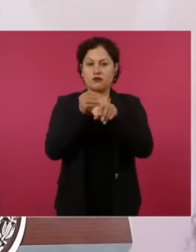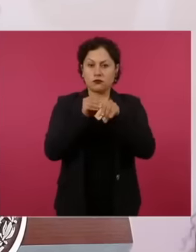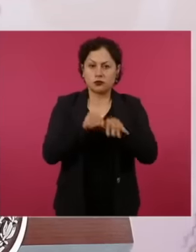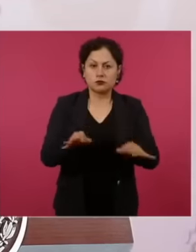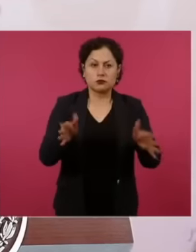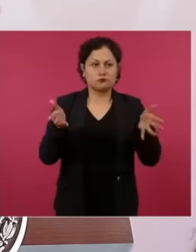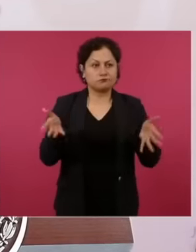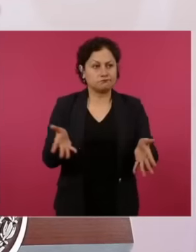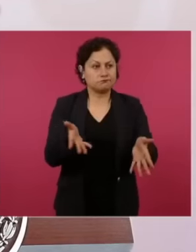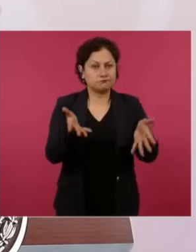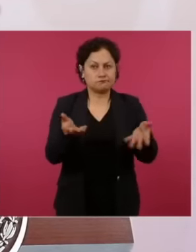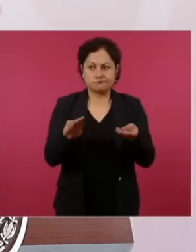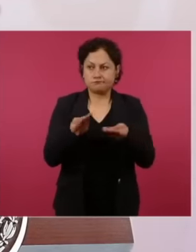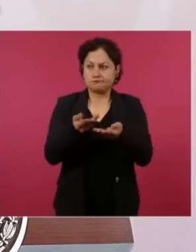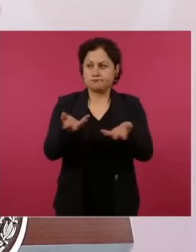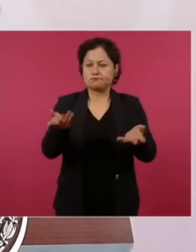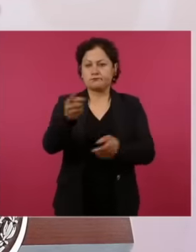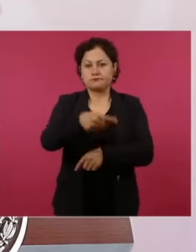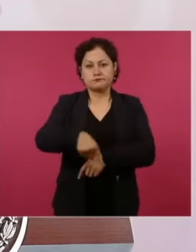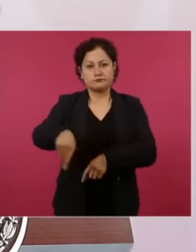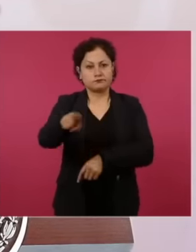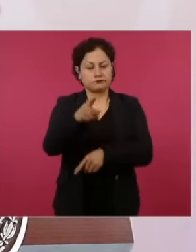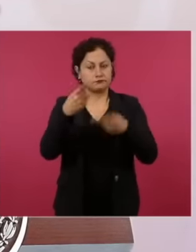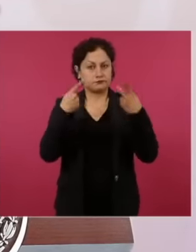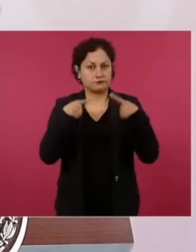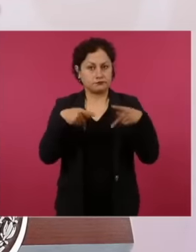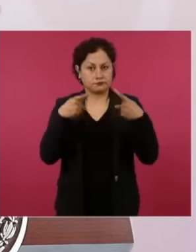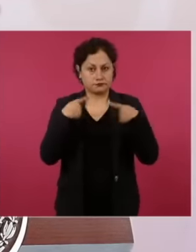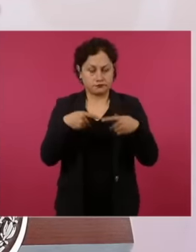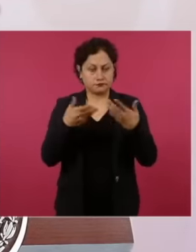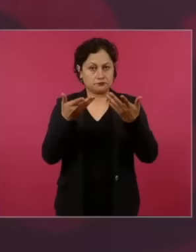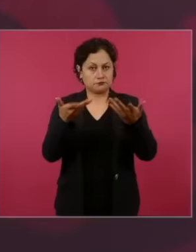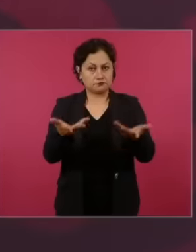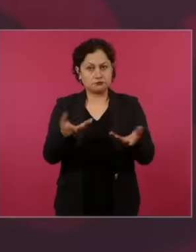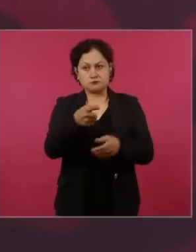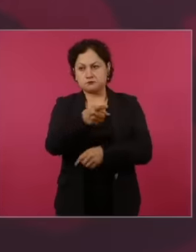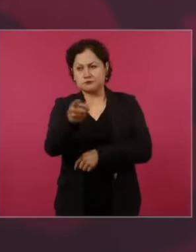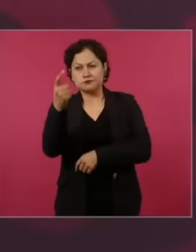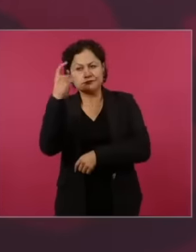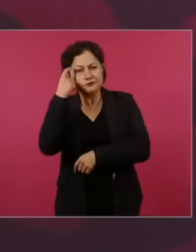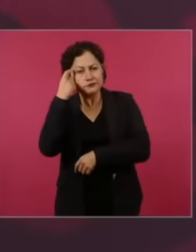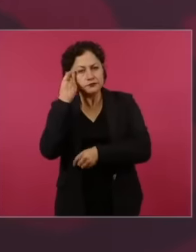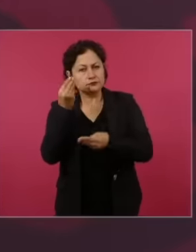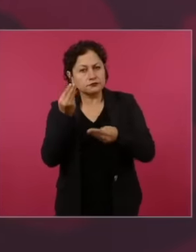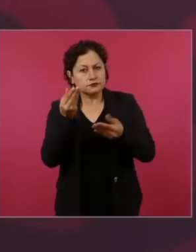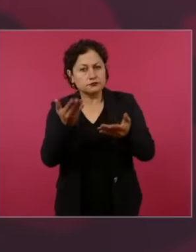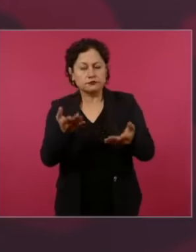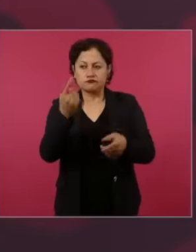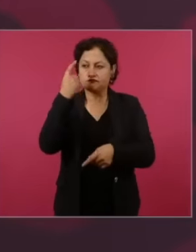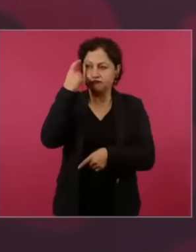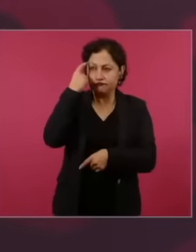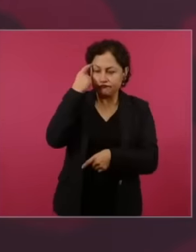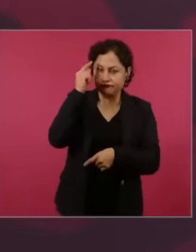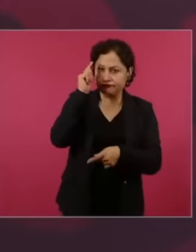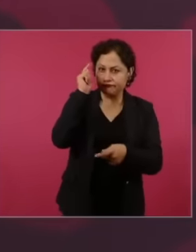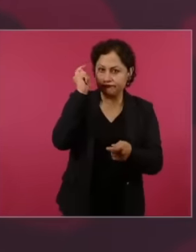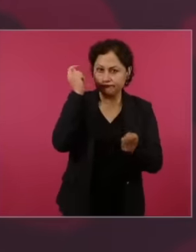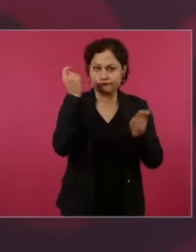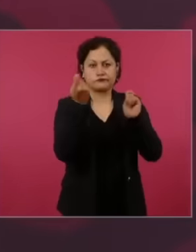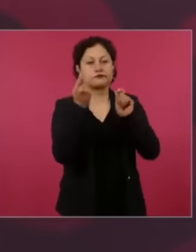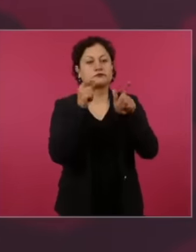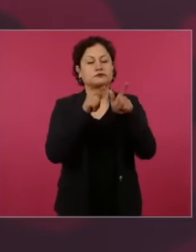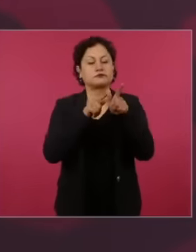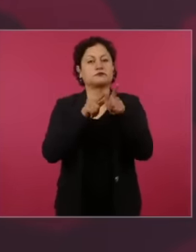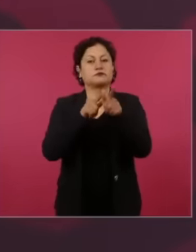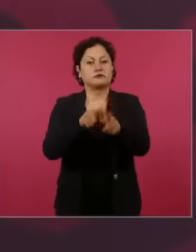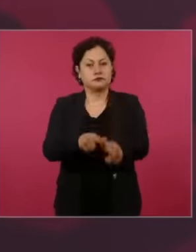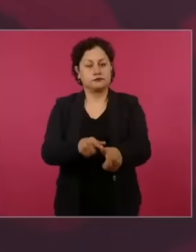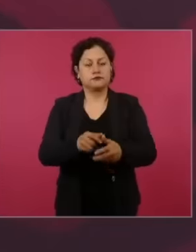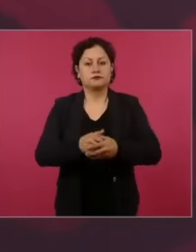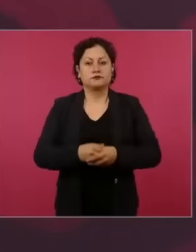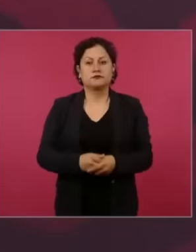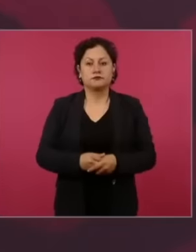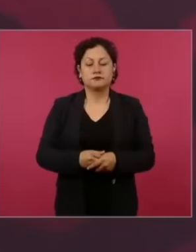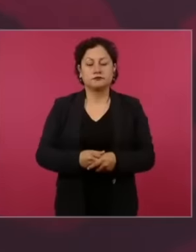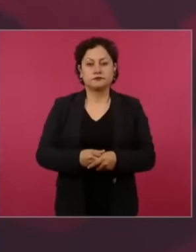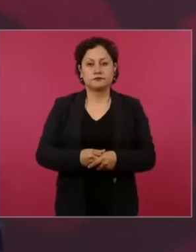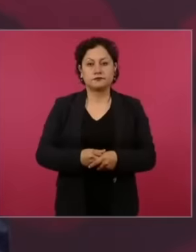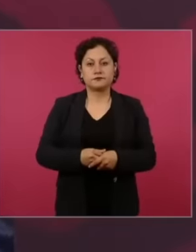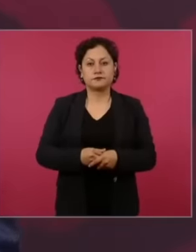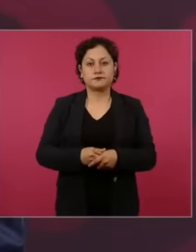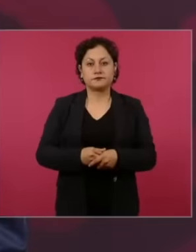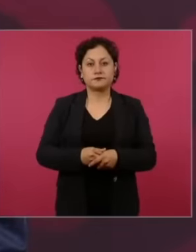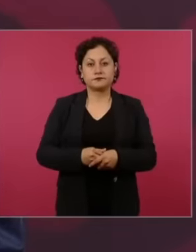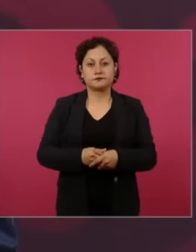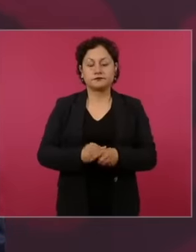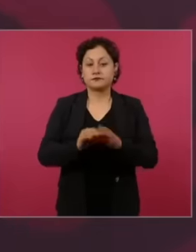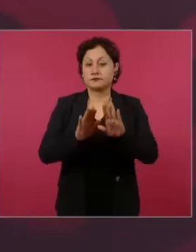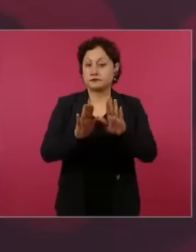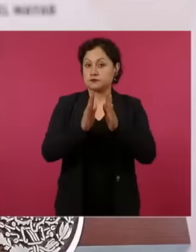Hey, raising awareness and not putting aside the principles and ideals. Hey,